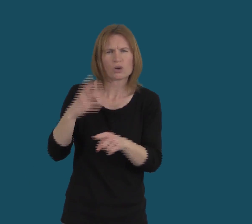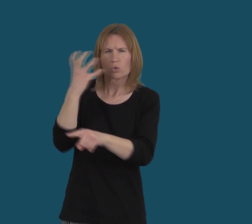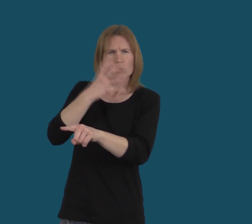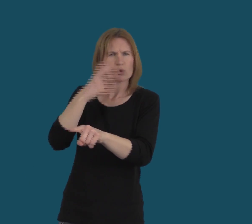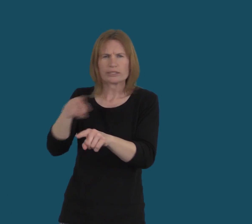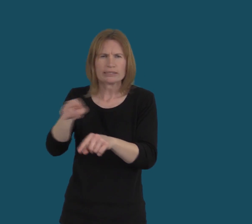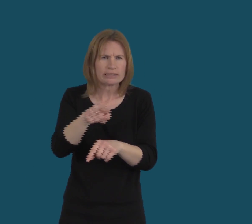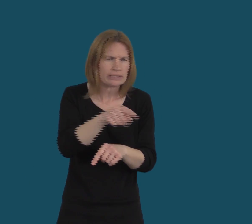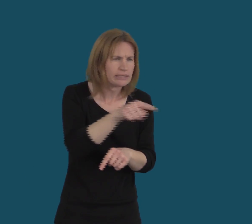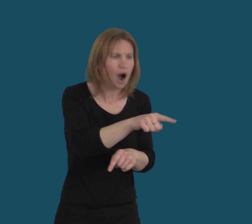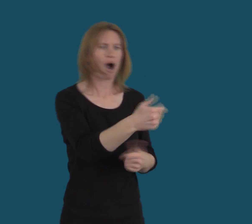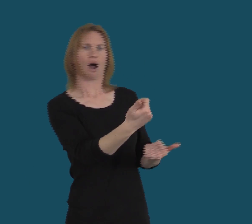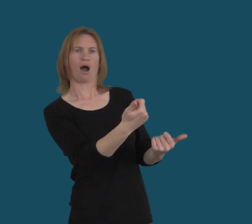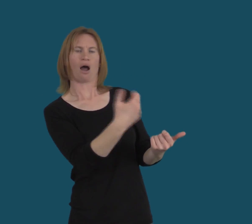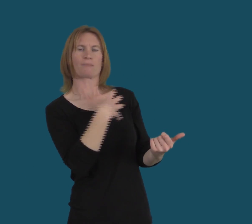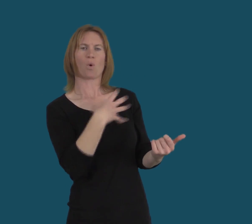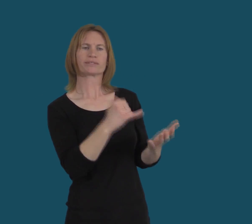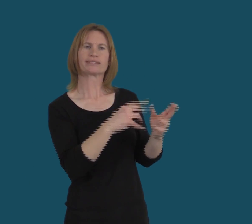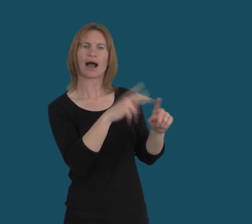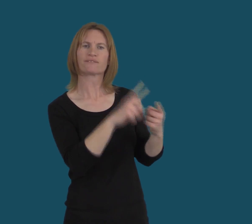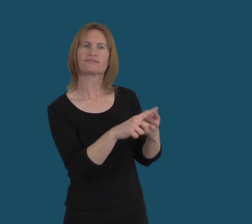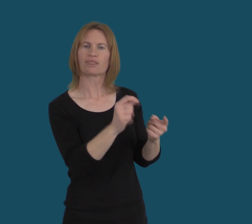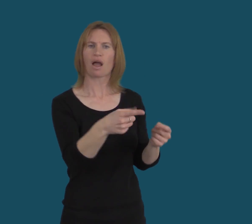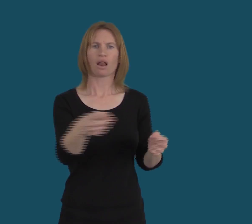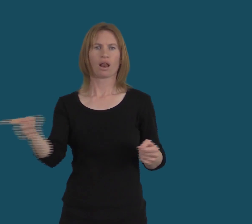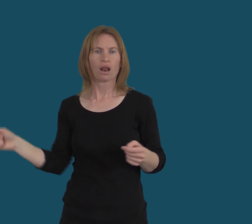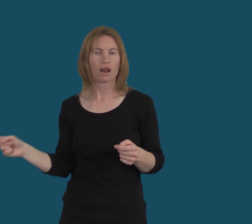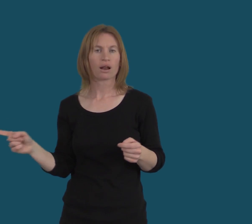and identified some areas as safer than other areas.